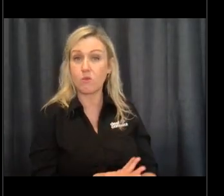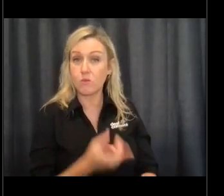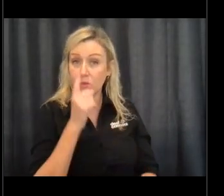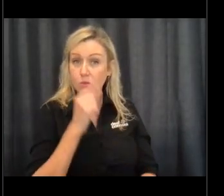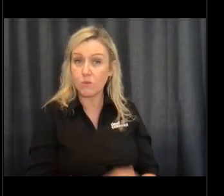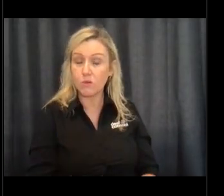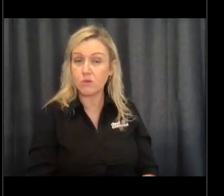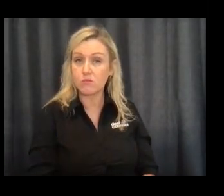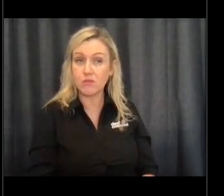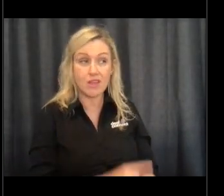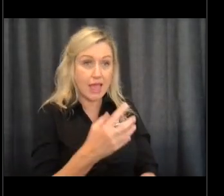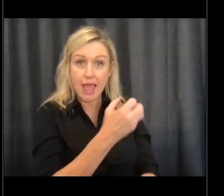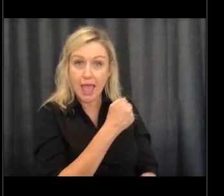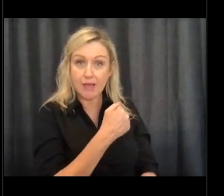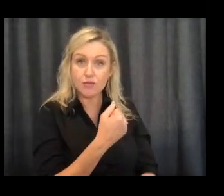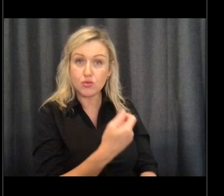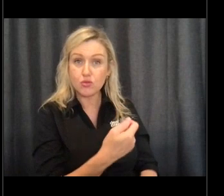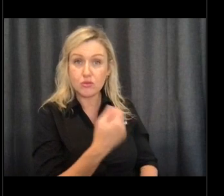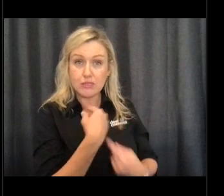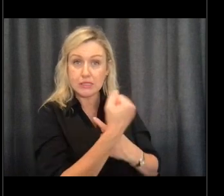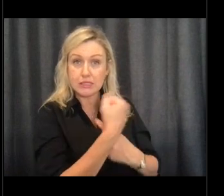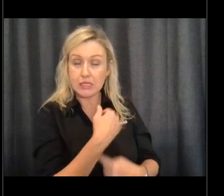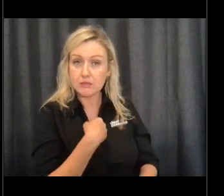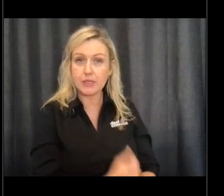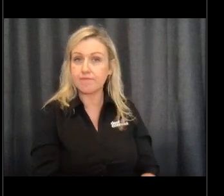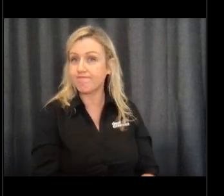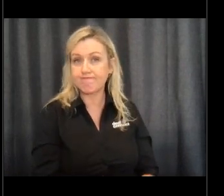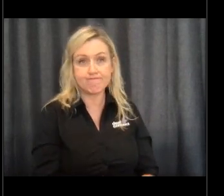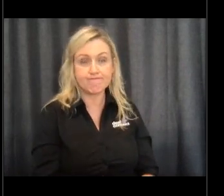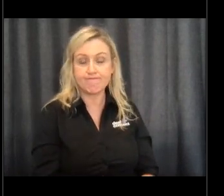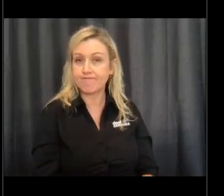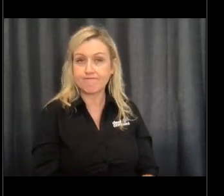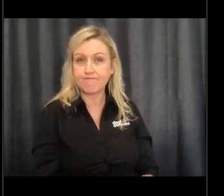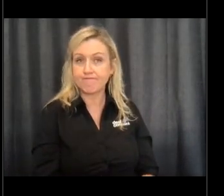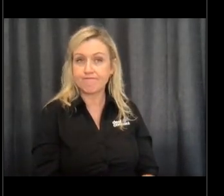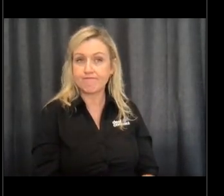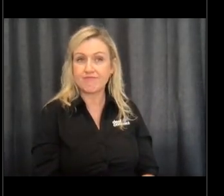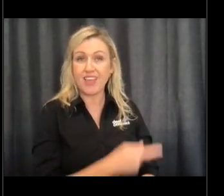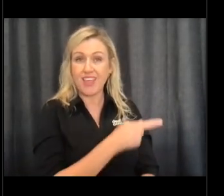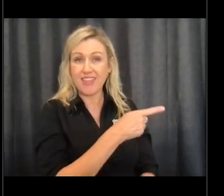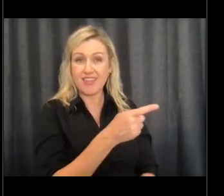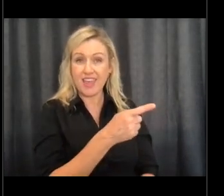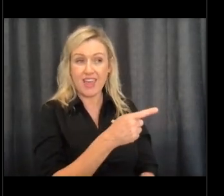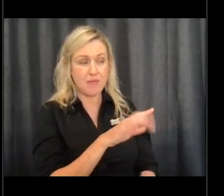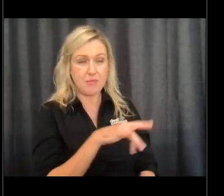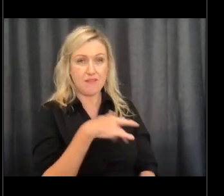Many insurers or a number of insurers I've heard might be more reluctant to take on new